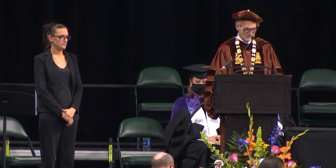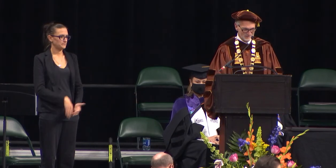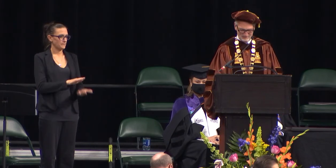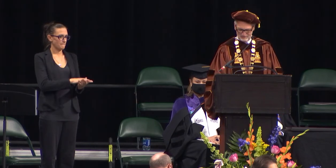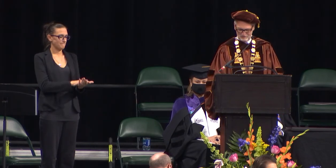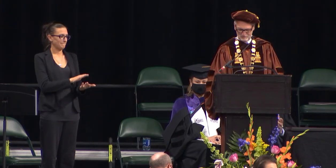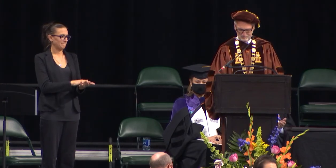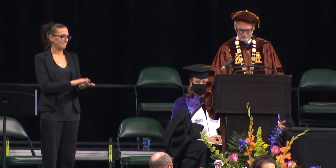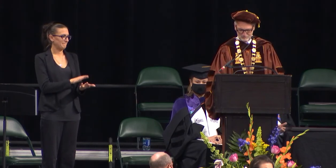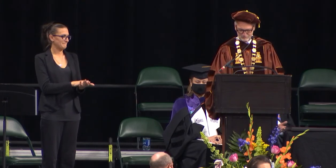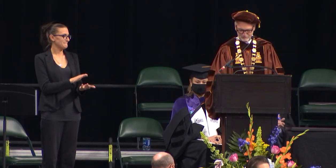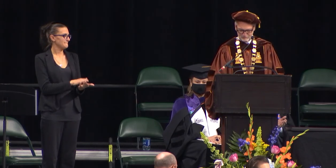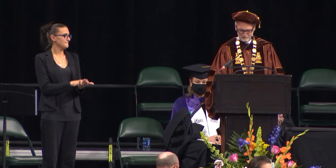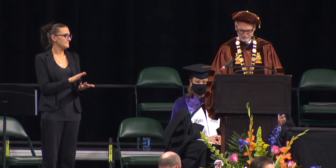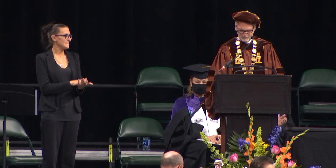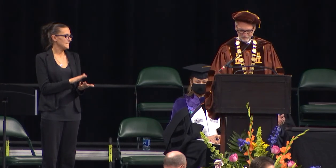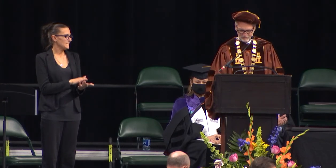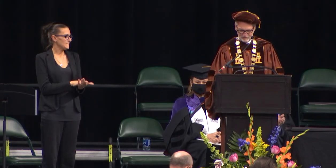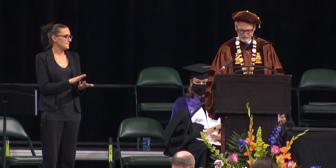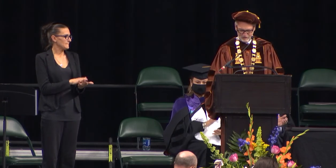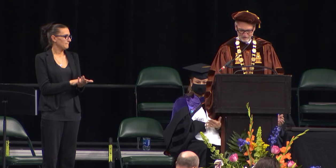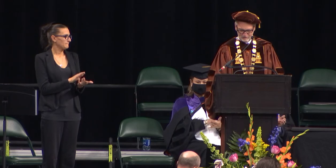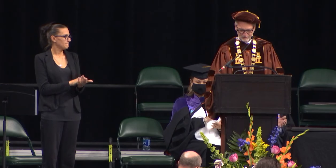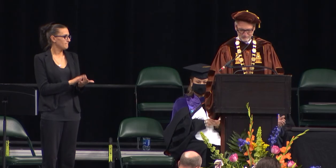(audience applauding)